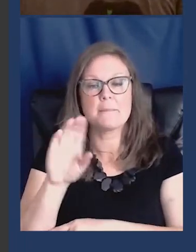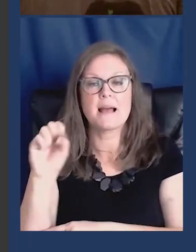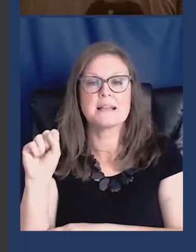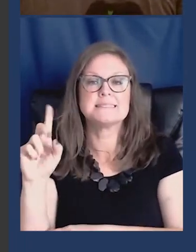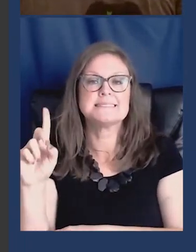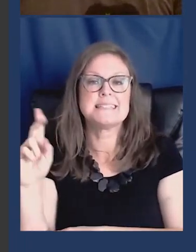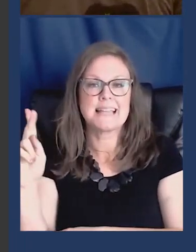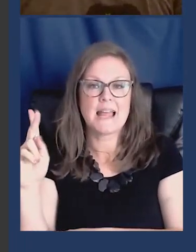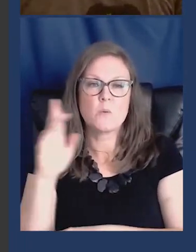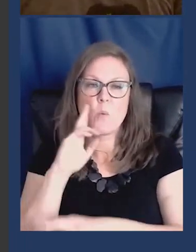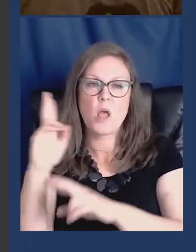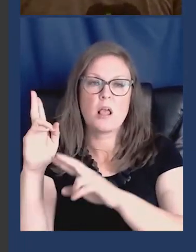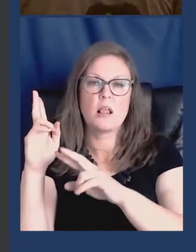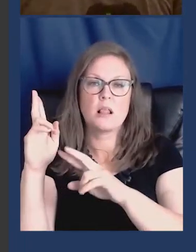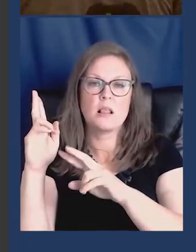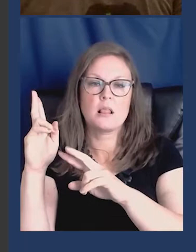They should just go out and grab the latest.